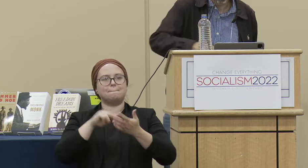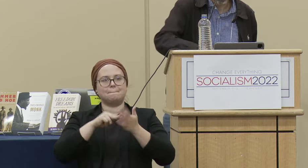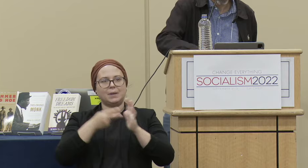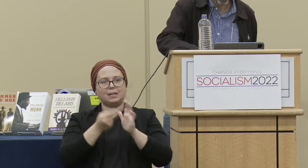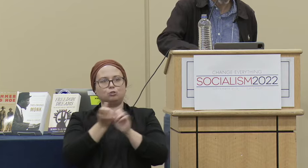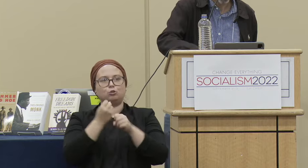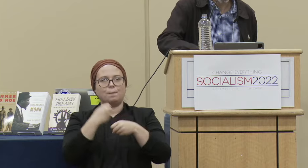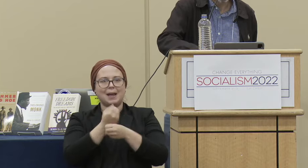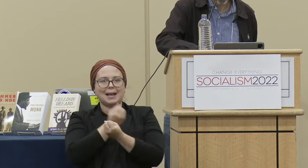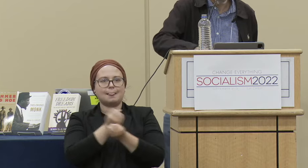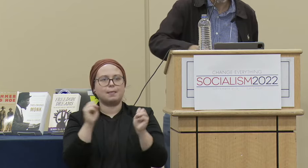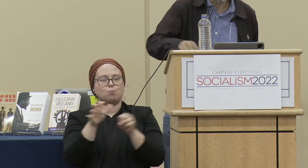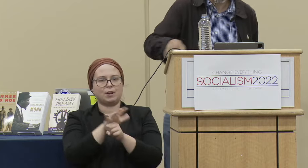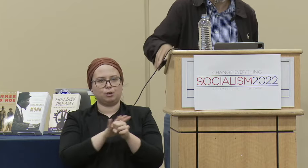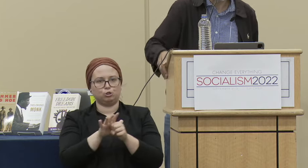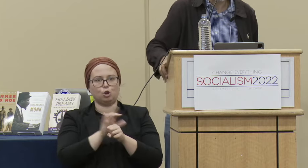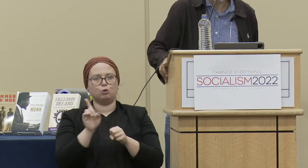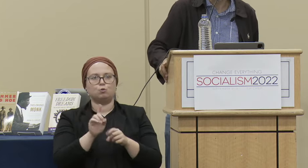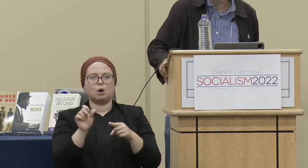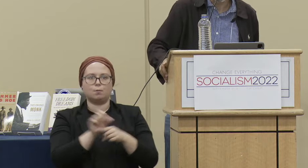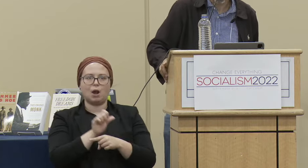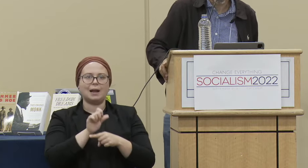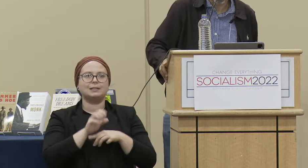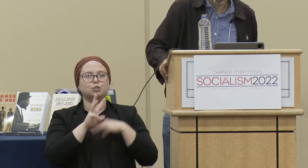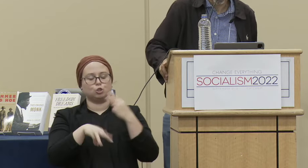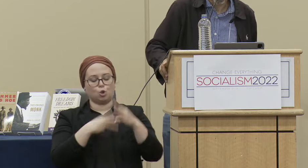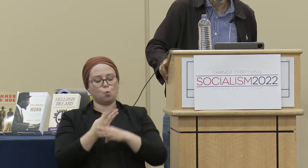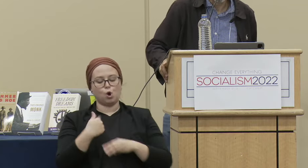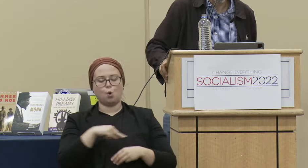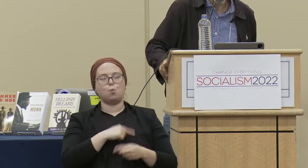. One of the clearest articulations of what it means to create liberated zones in which abolition is practiced,